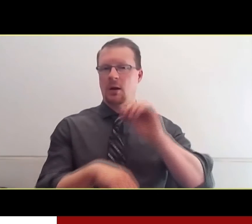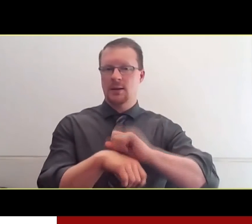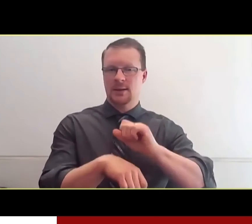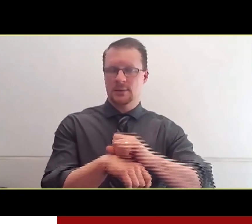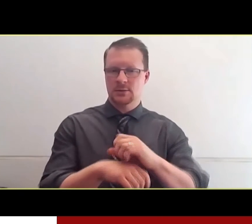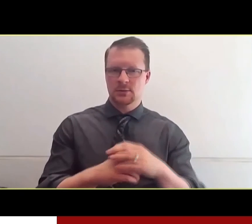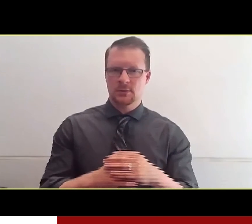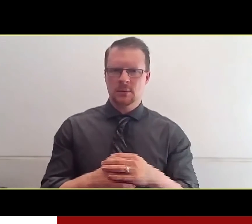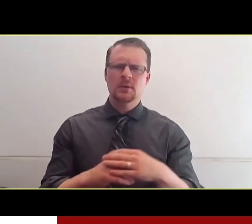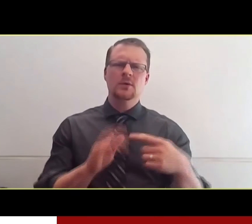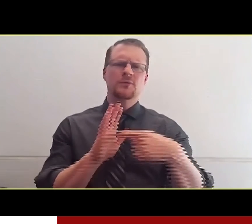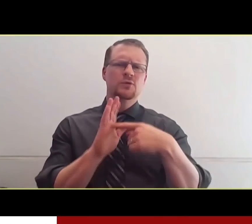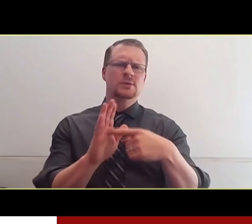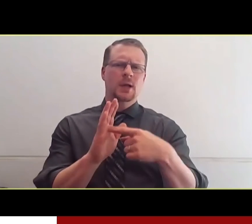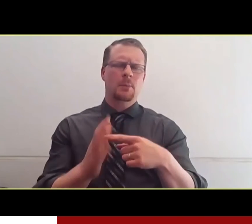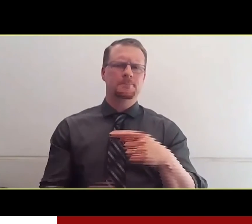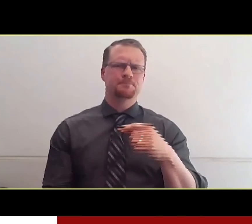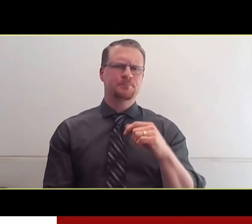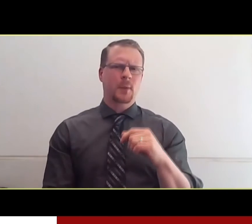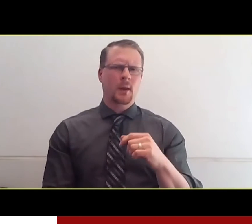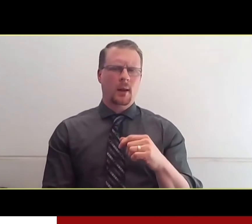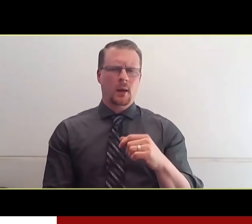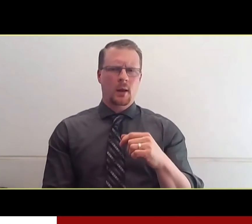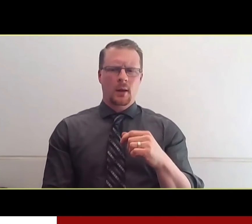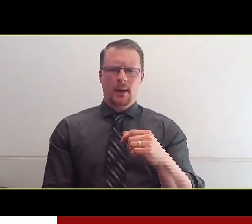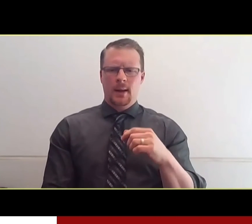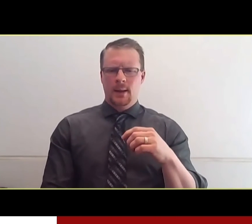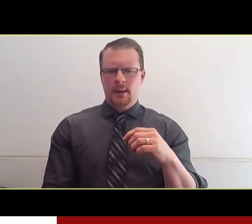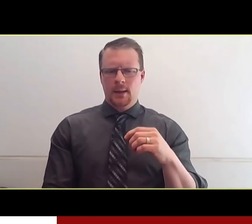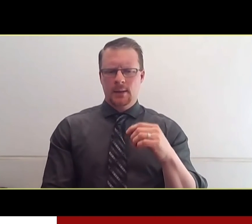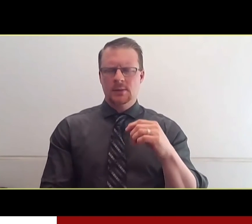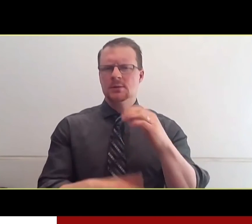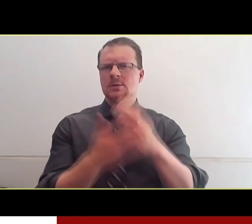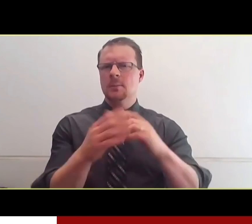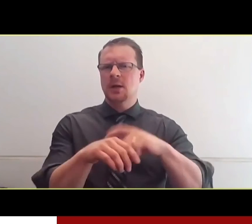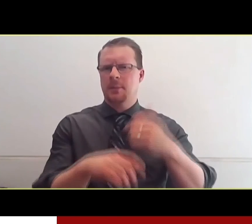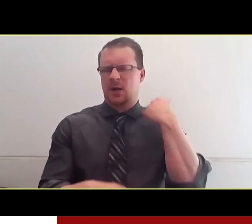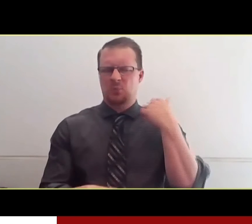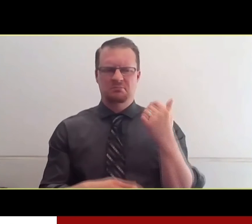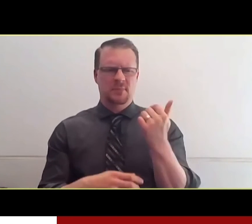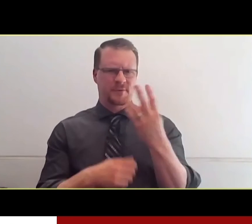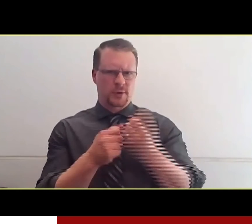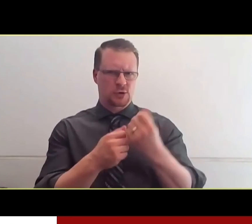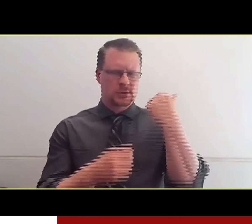and contribute to the education of coworkers and staff in your institution.